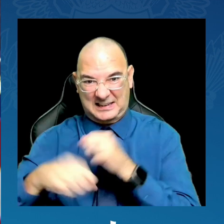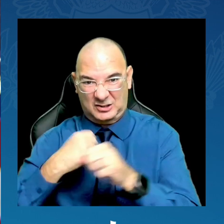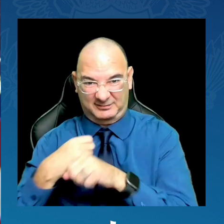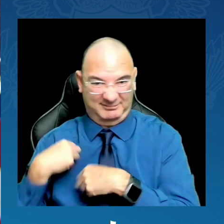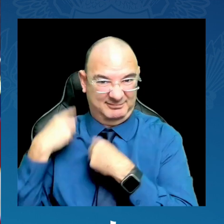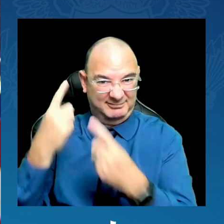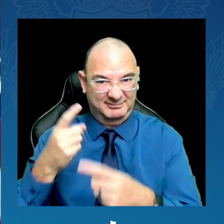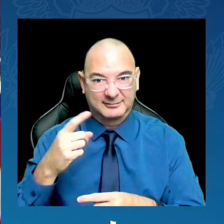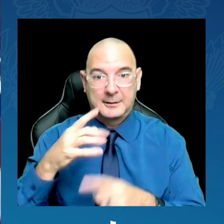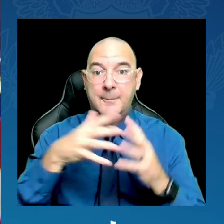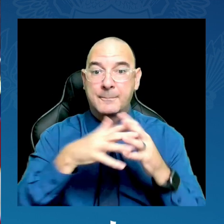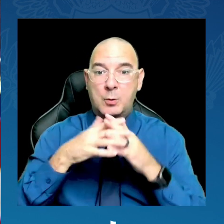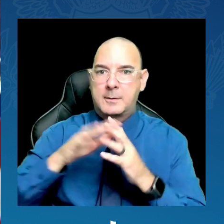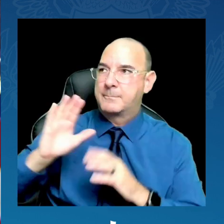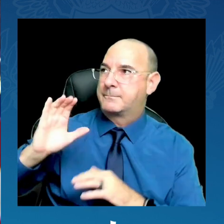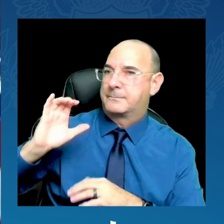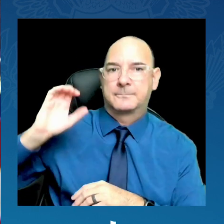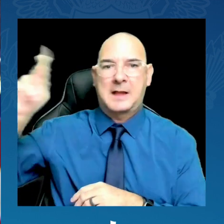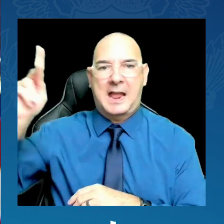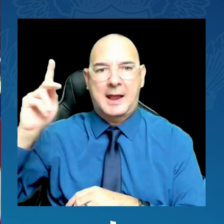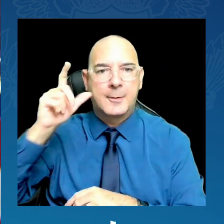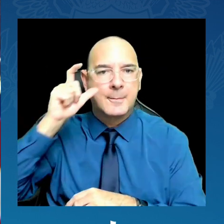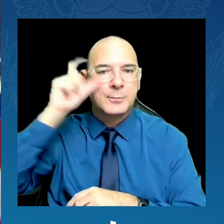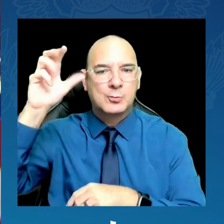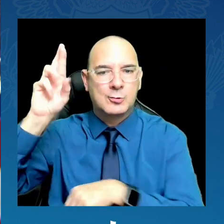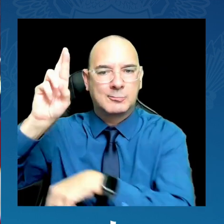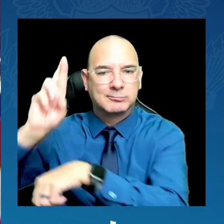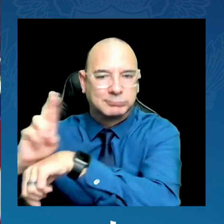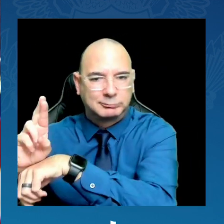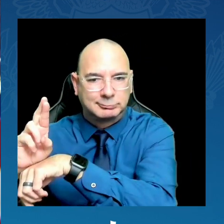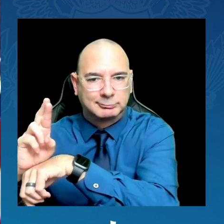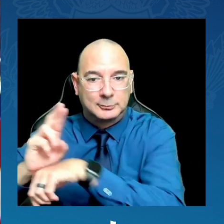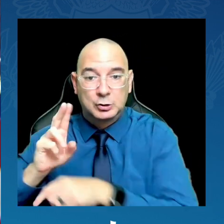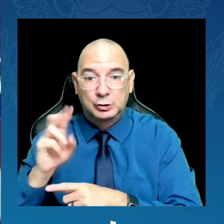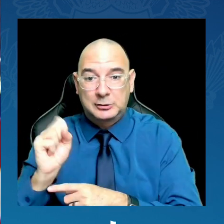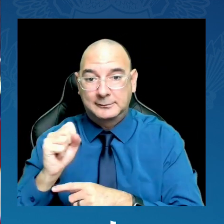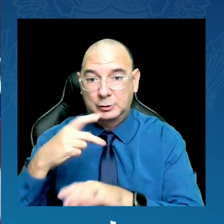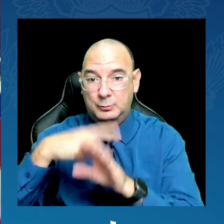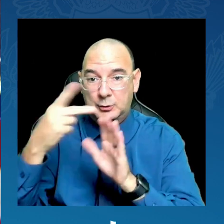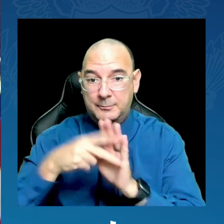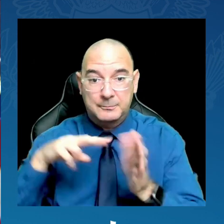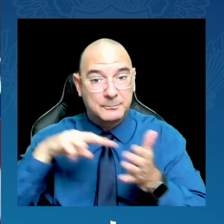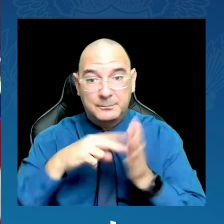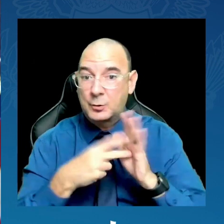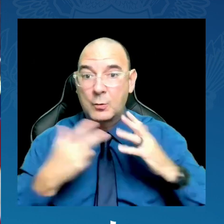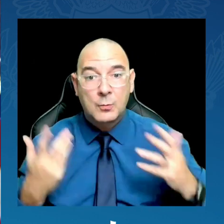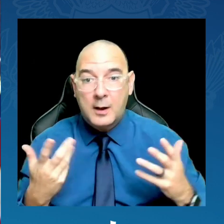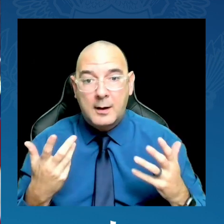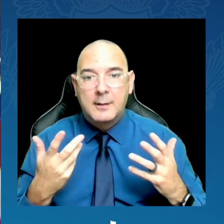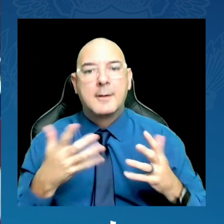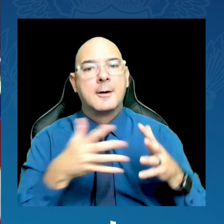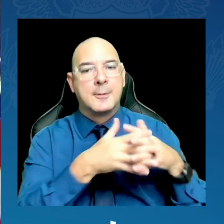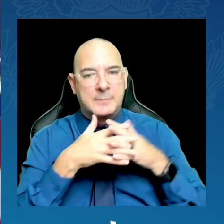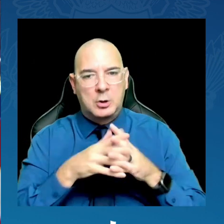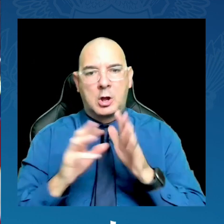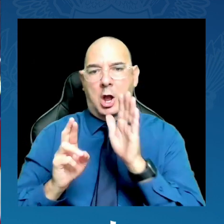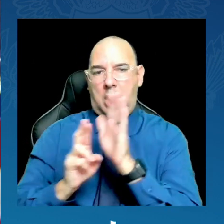The Artemis Program will return American astronauts to the Lunar surface, in- -- yes.